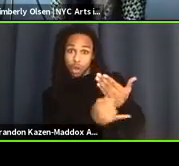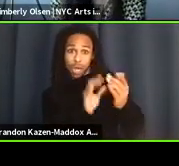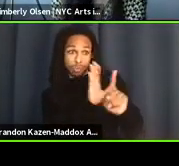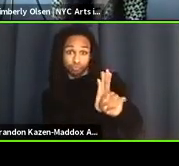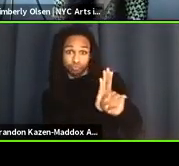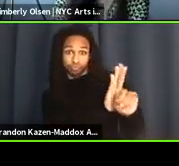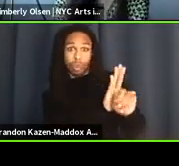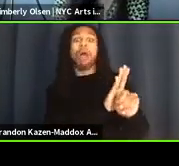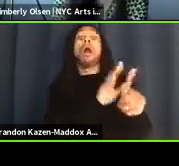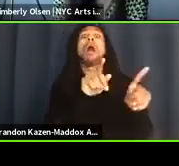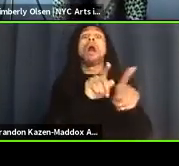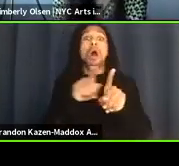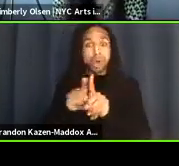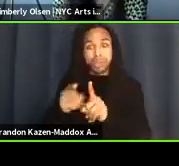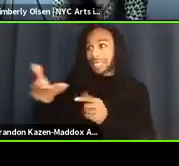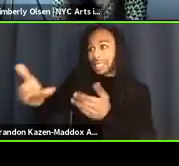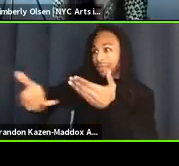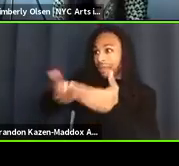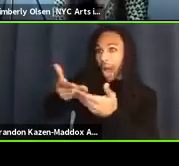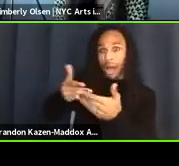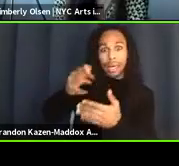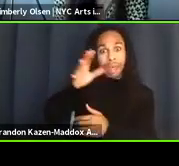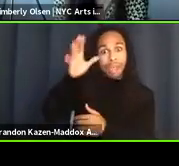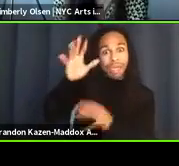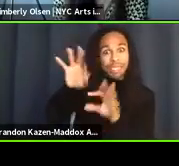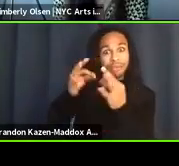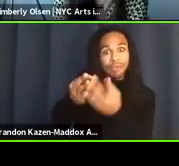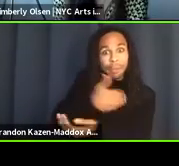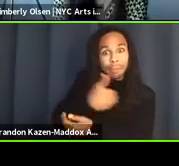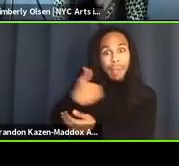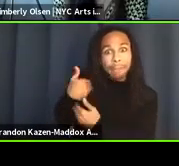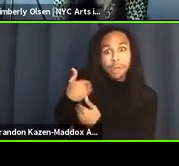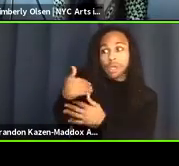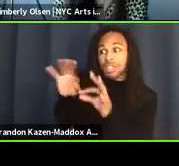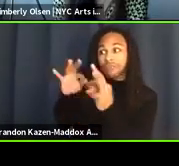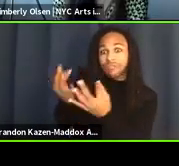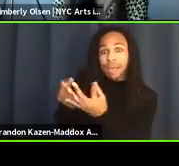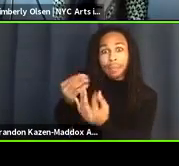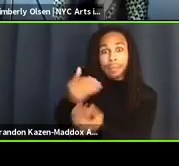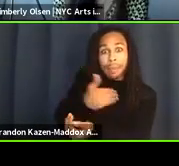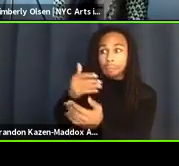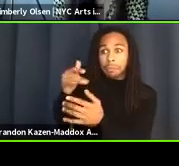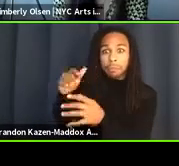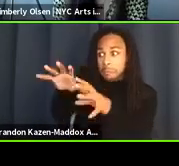and join if they want or if they can. I know many parents, like myself